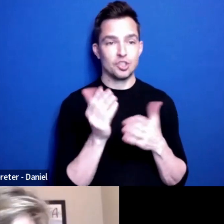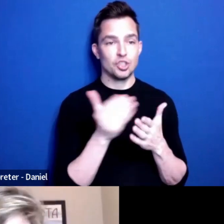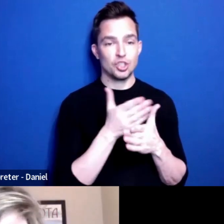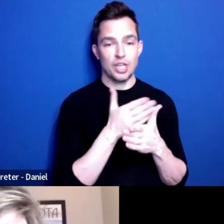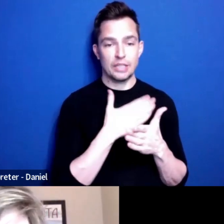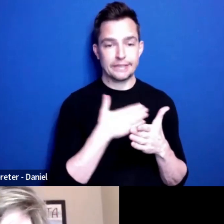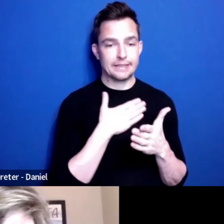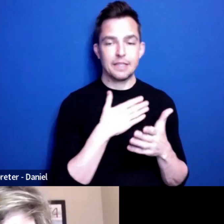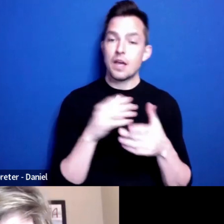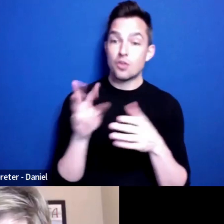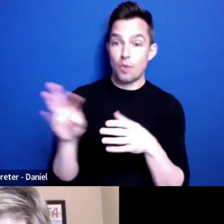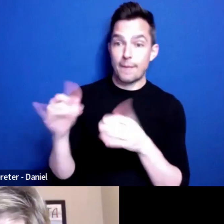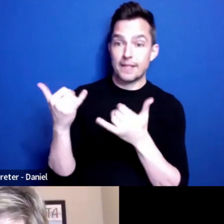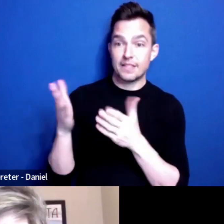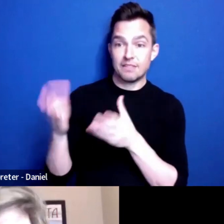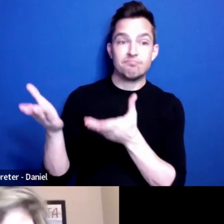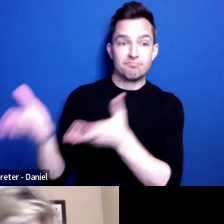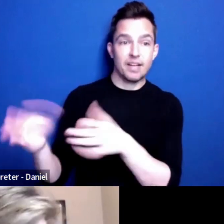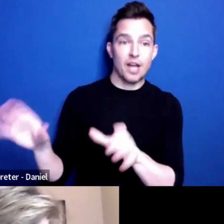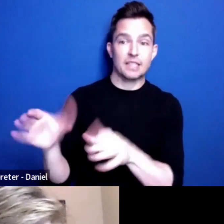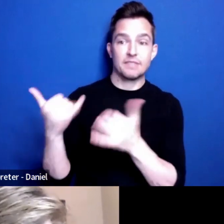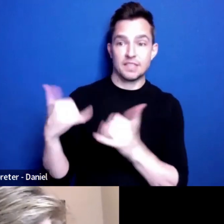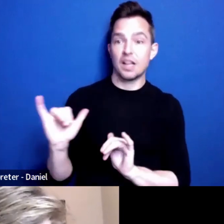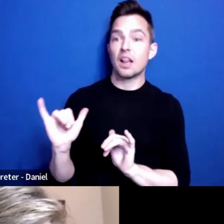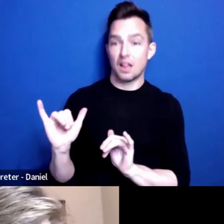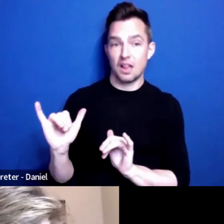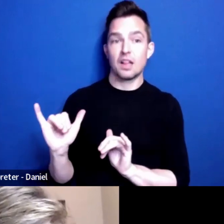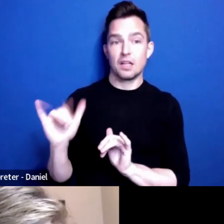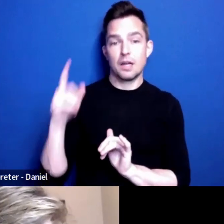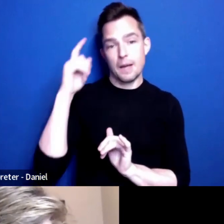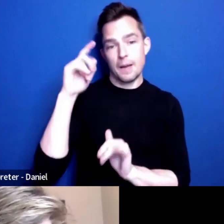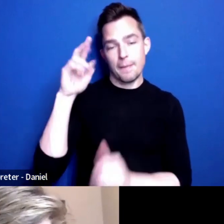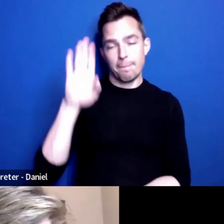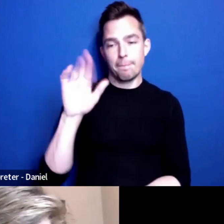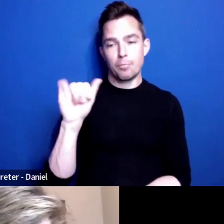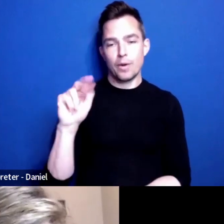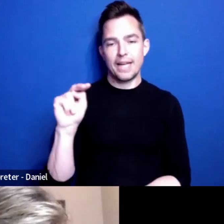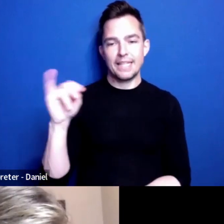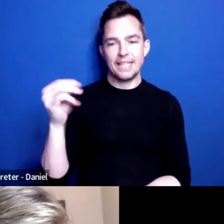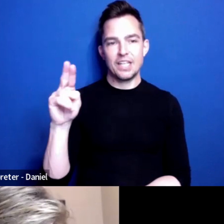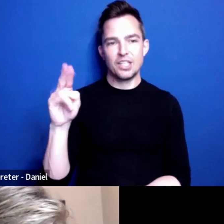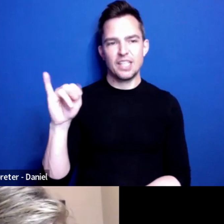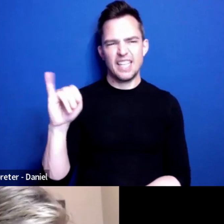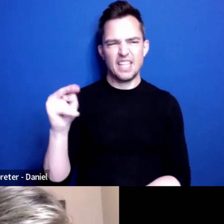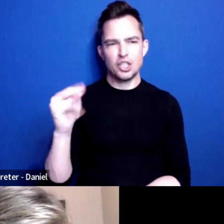Carole Starr: The website is still is still active. It is it is braininjuryvoices.org. I can put I can put that in the chat.